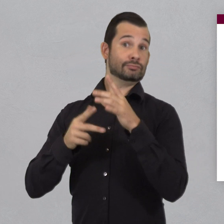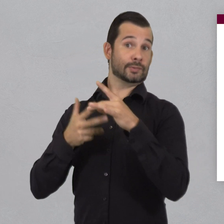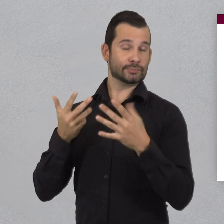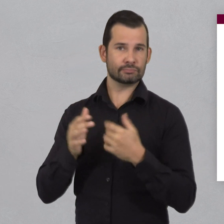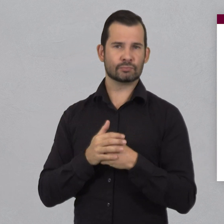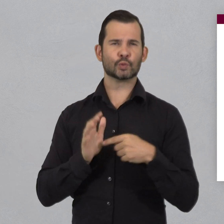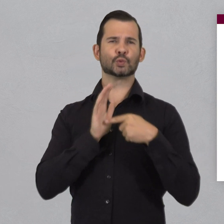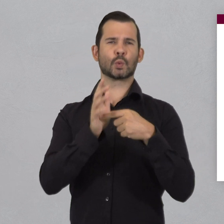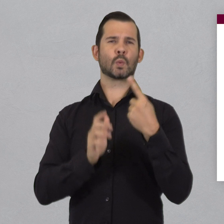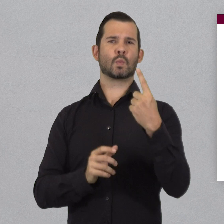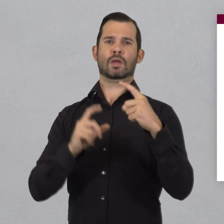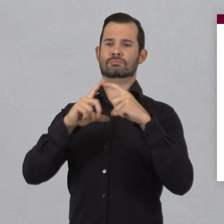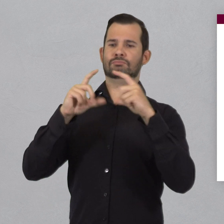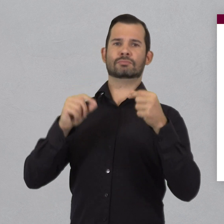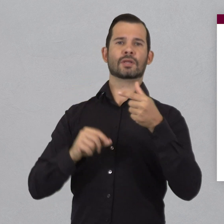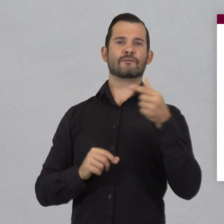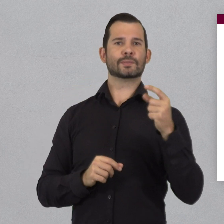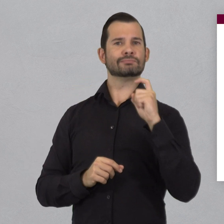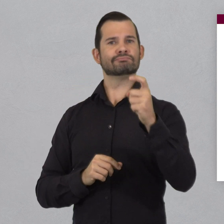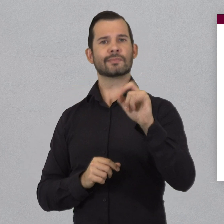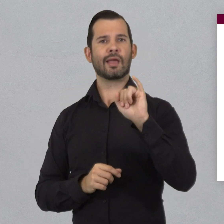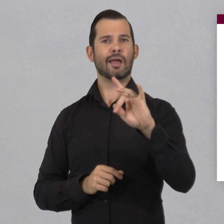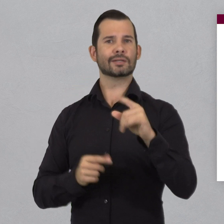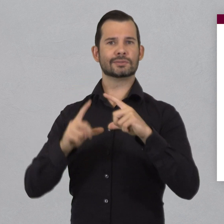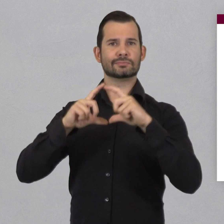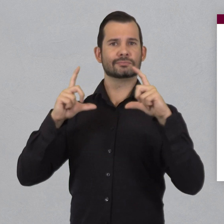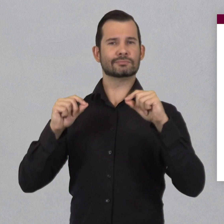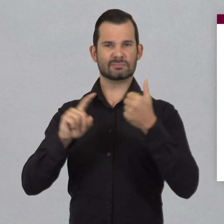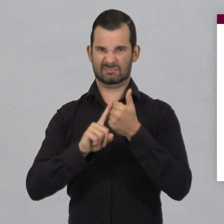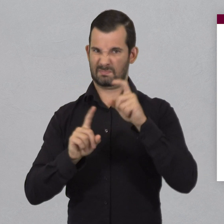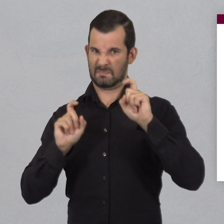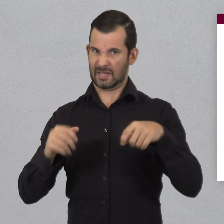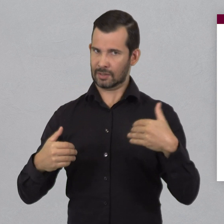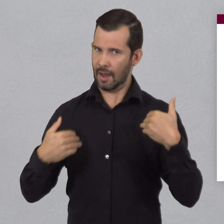Show one piece of government-issued ID